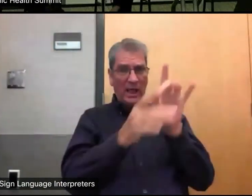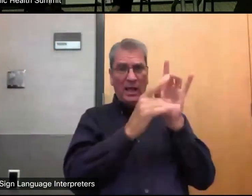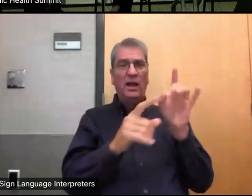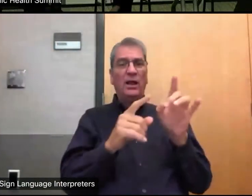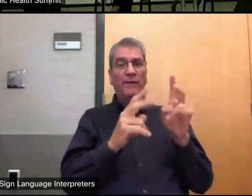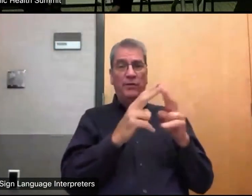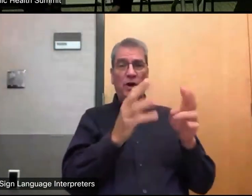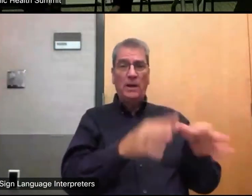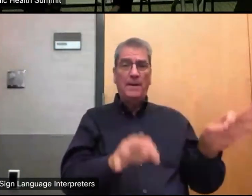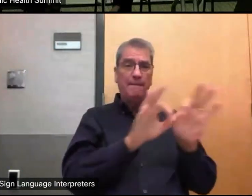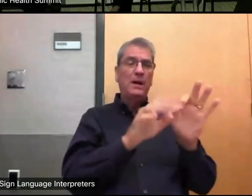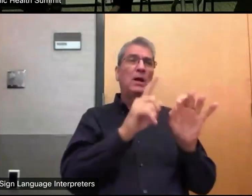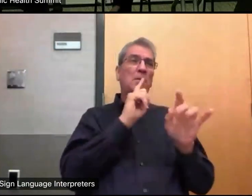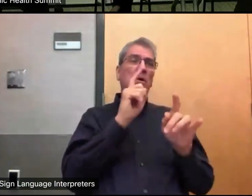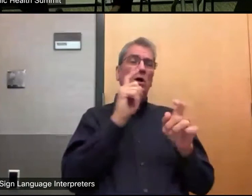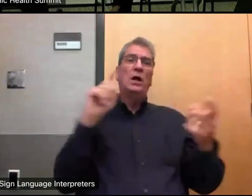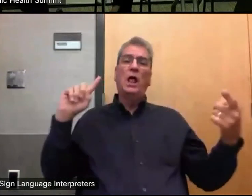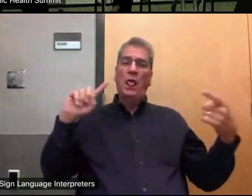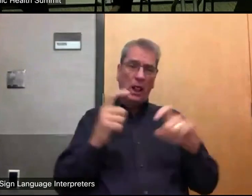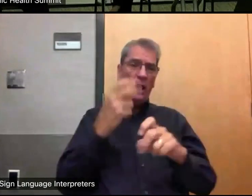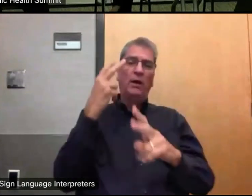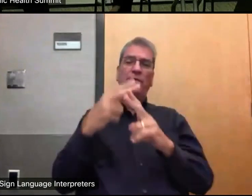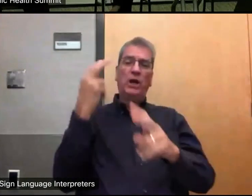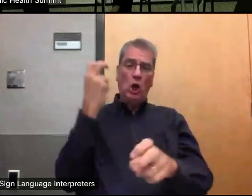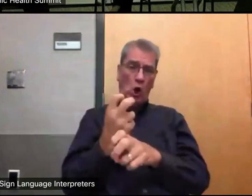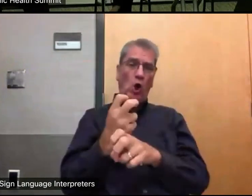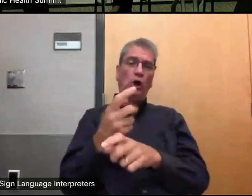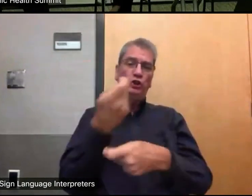but it it adds additional complexity, be doing it quickly and really well, so we absolutely